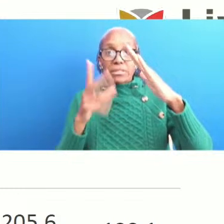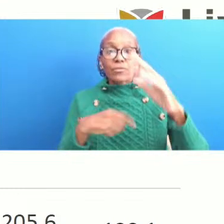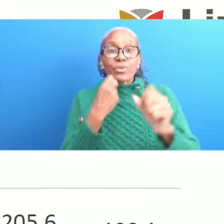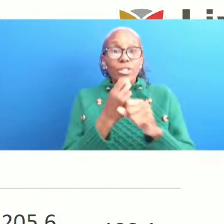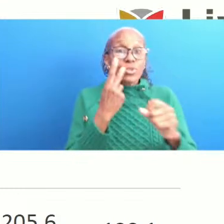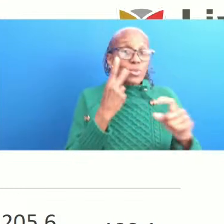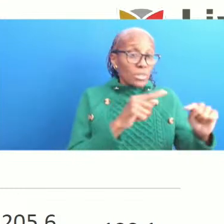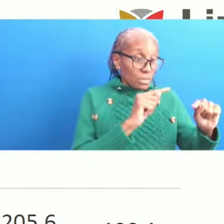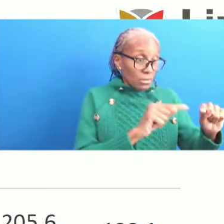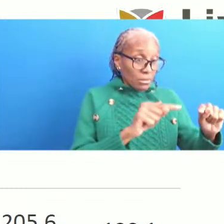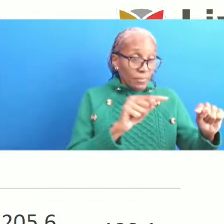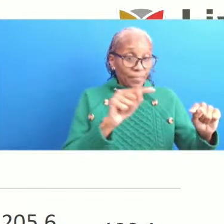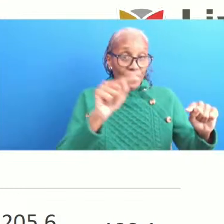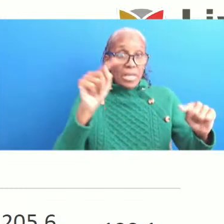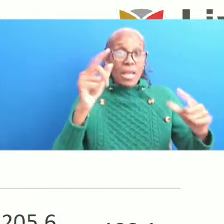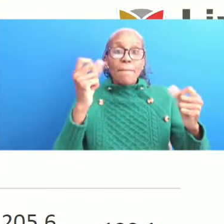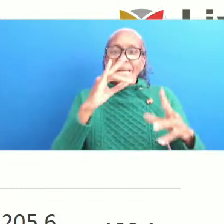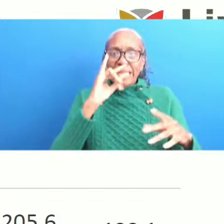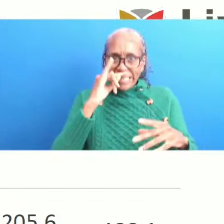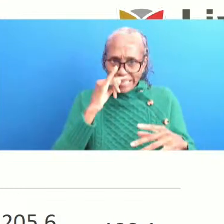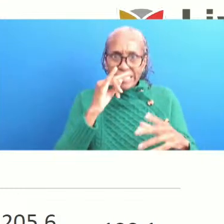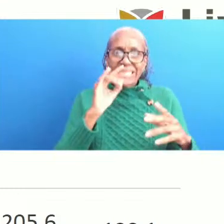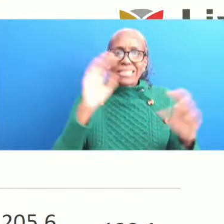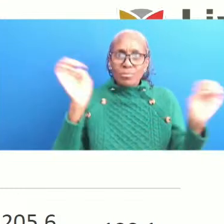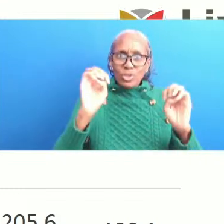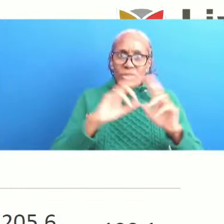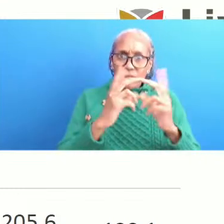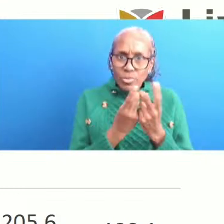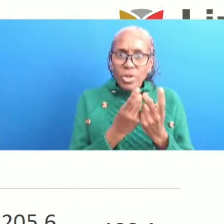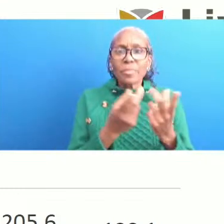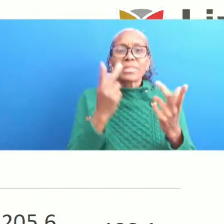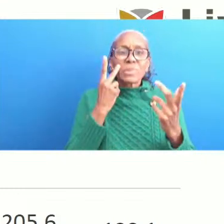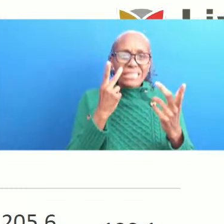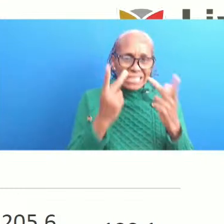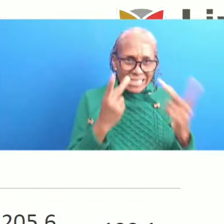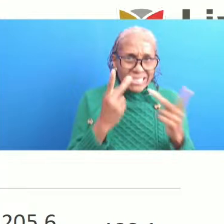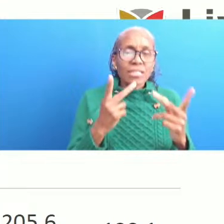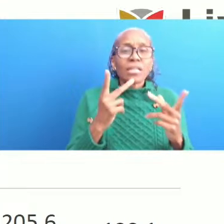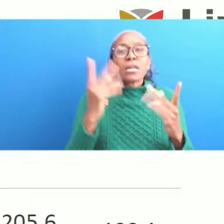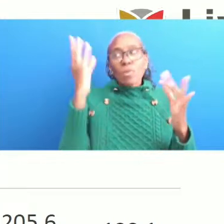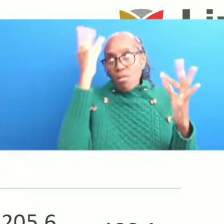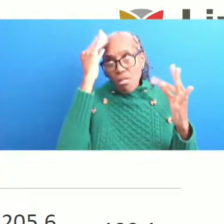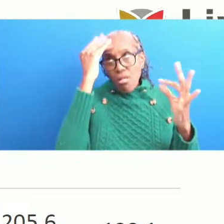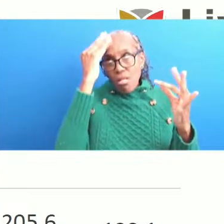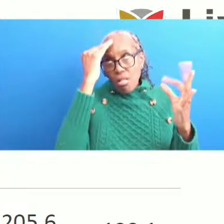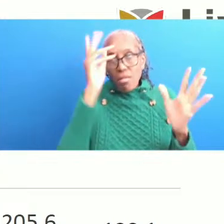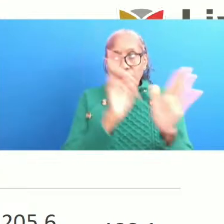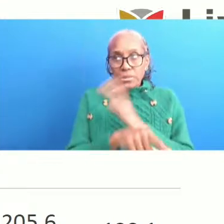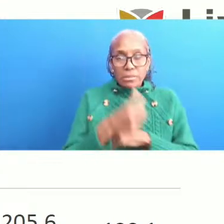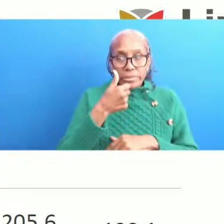CURVE A BIT. IF WE WERE ACCELERATING I WOULD SAY FOR SEVERAL YEARS AND YOU CAN SEE CLEARLY HERE WHERE WE